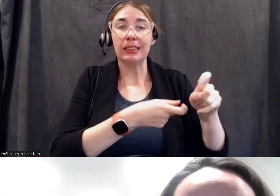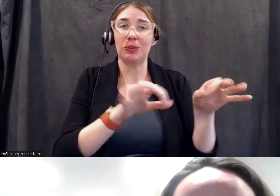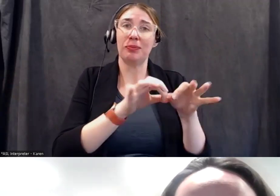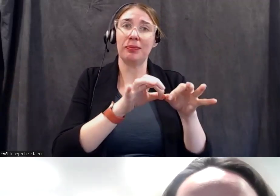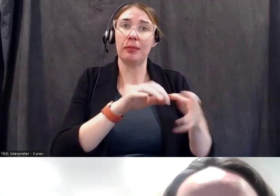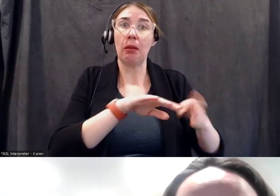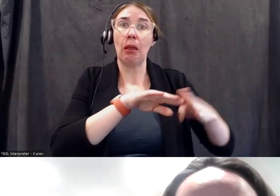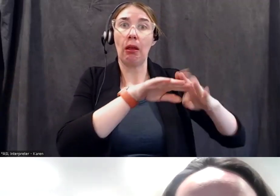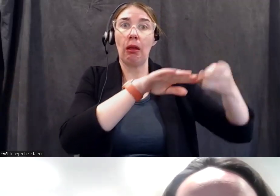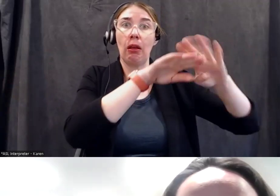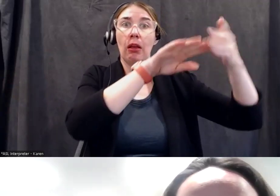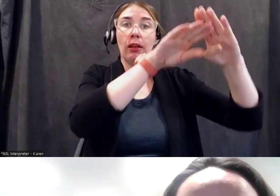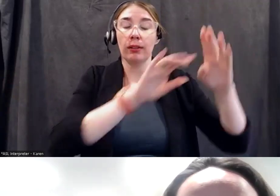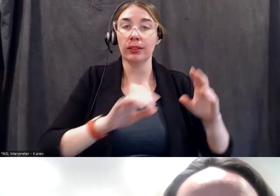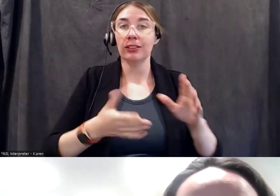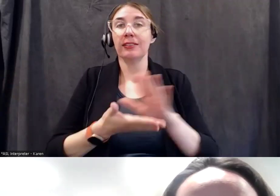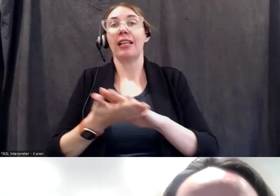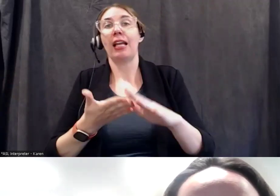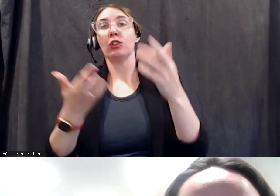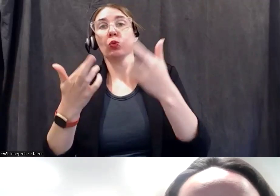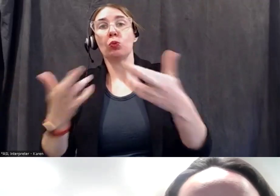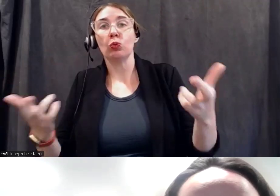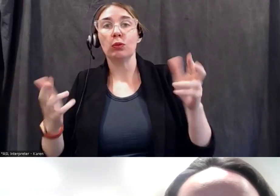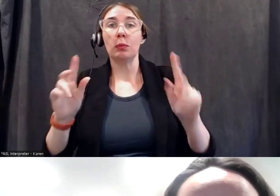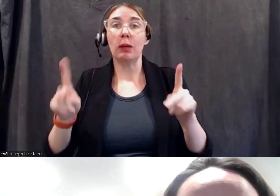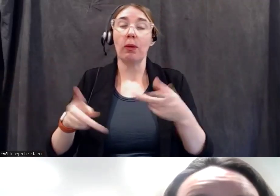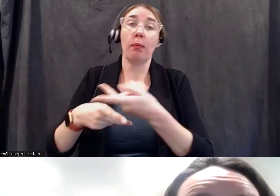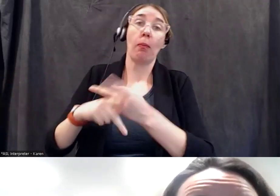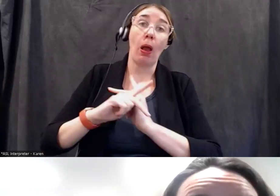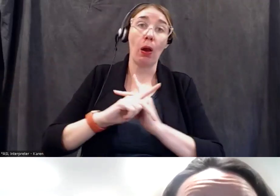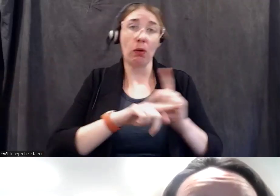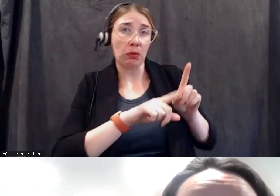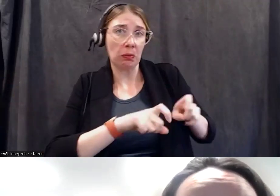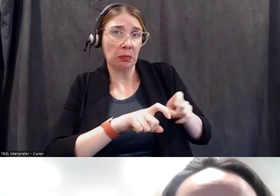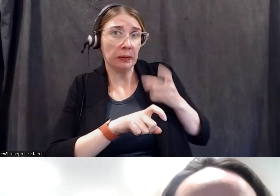have resources where people can definitely borrow and try it out to make sure they actually want to